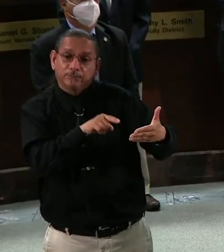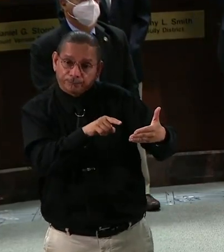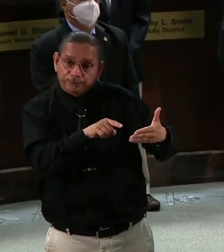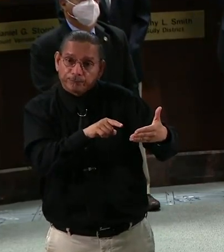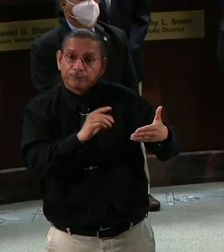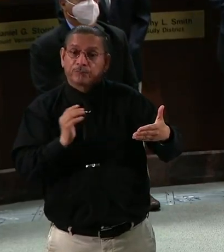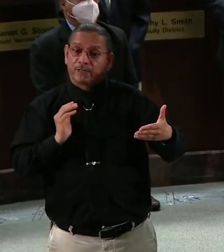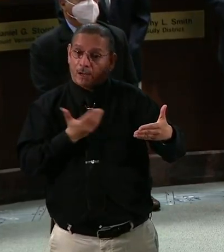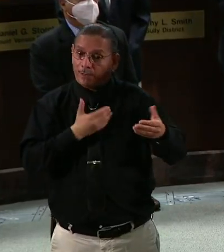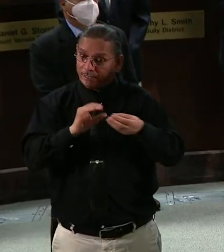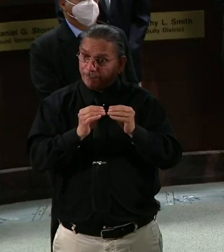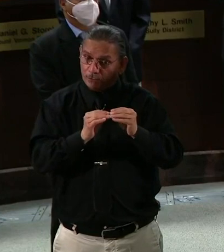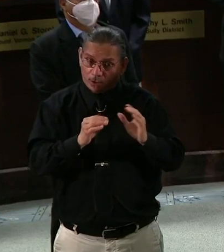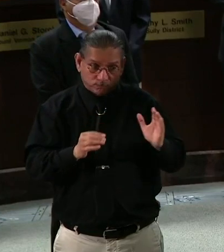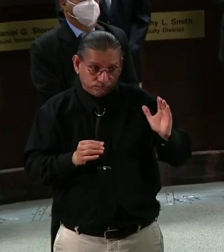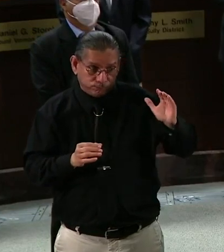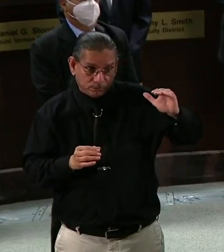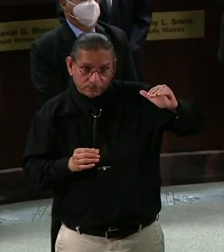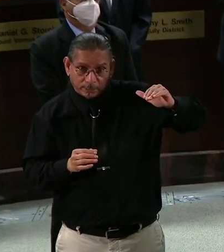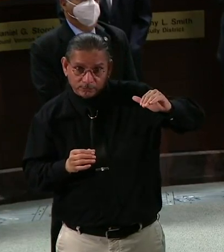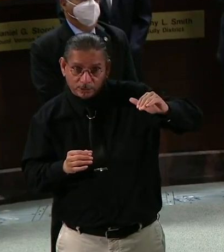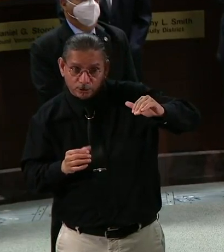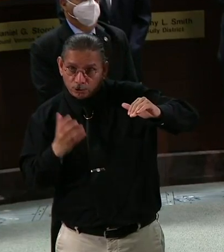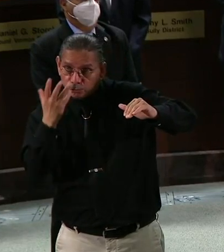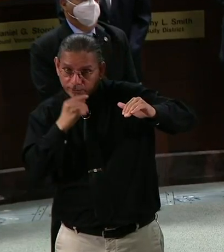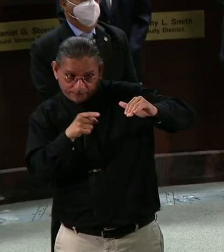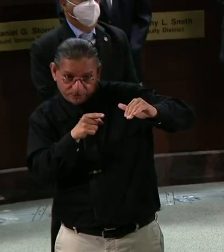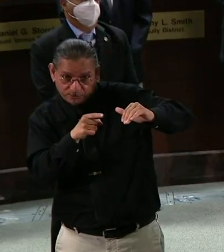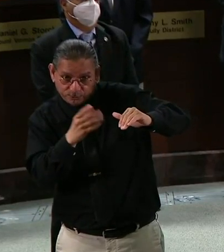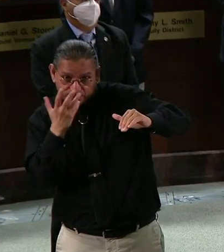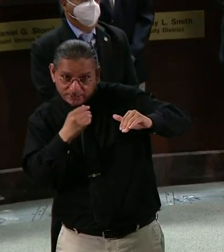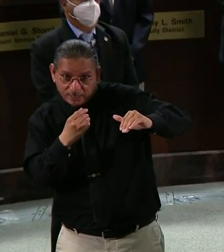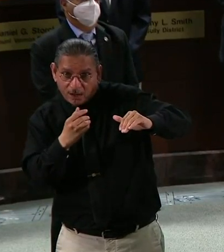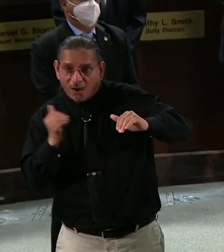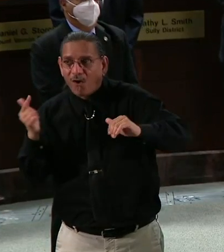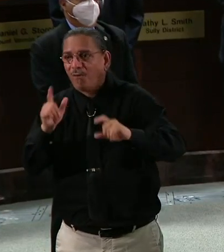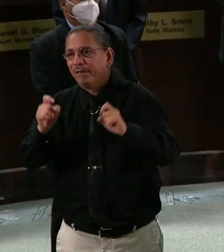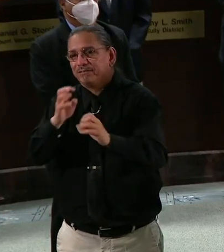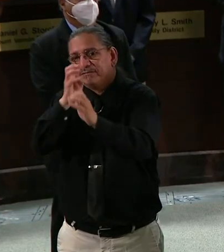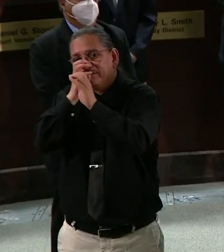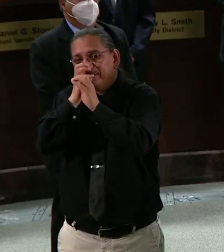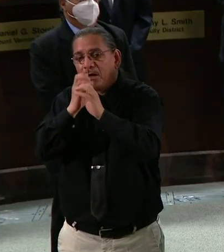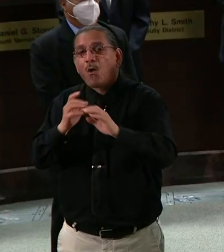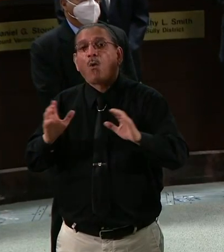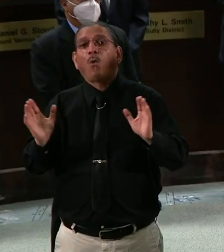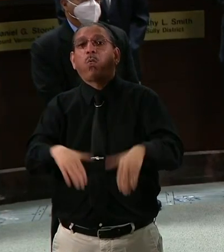TODAY AND OUT OUR NUMBERS ARE